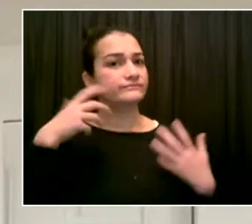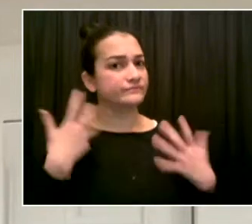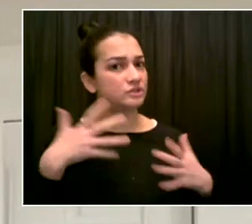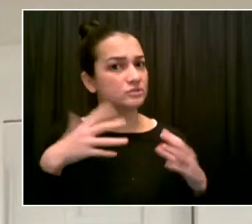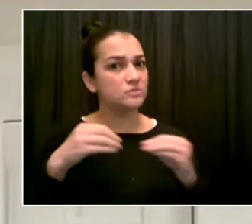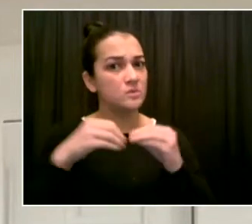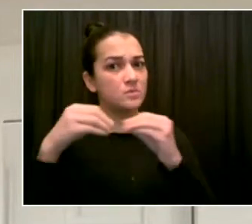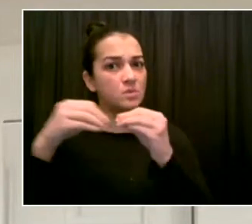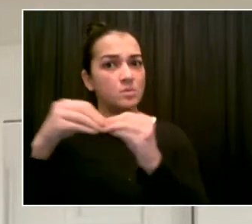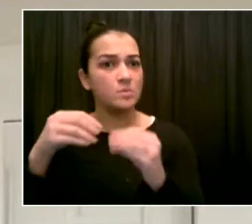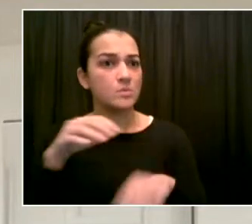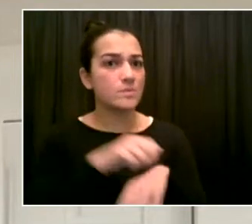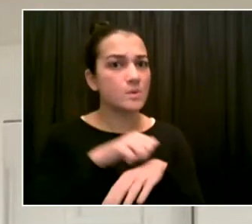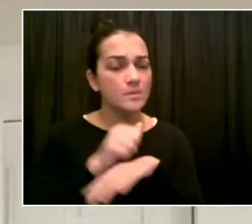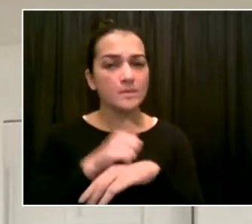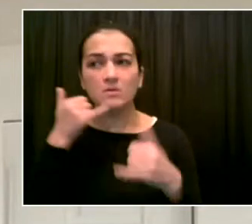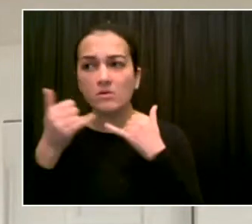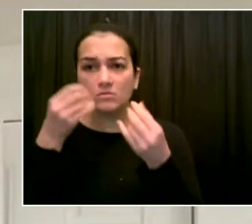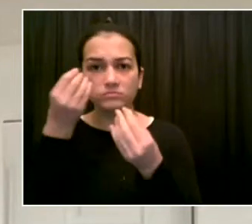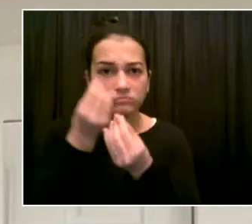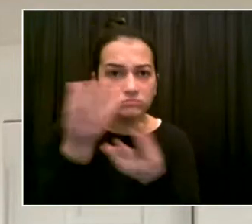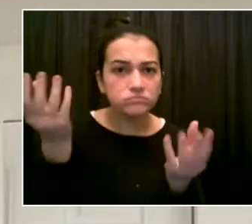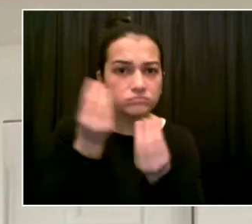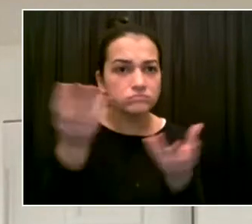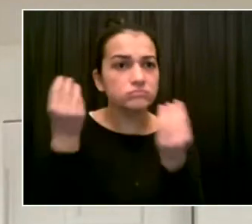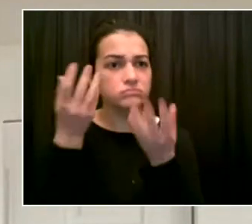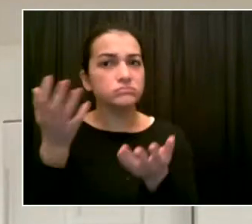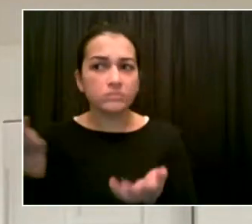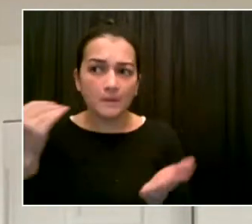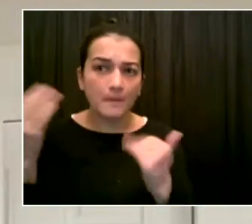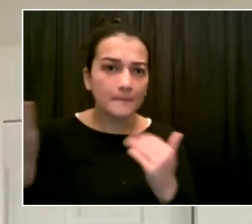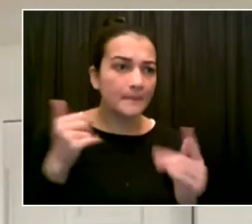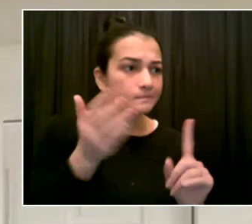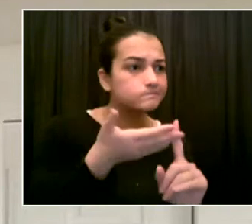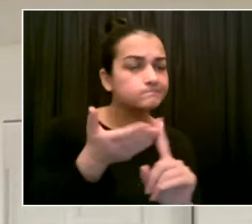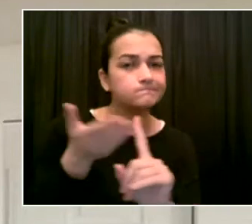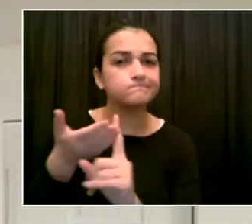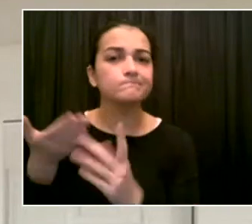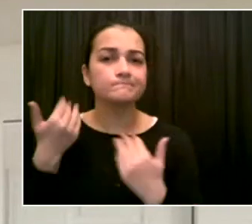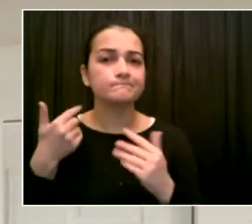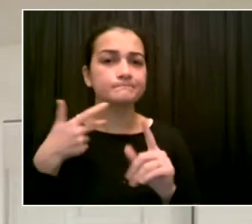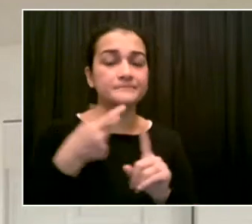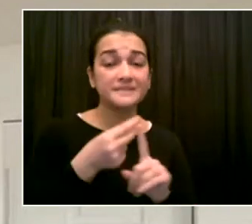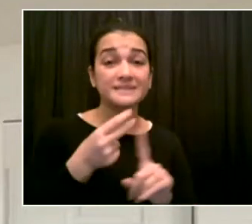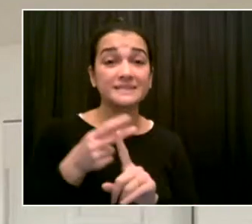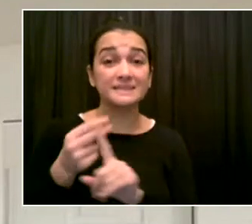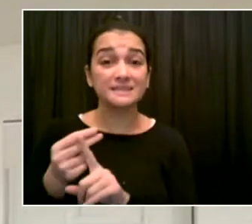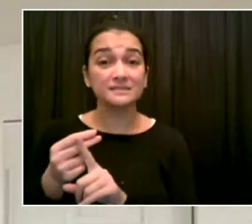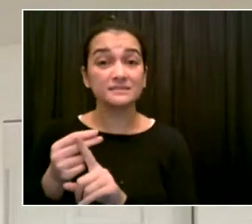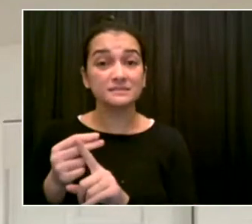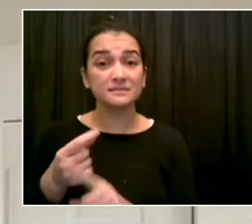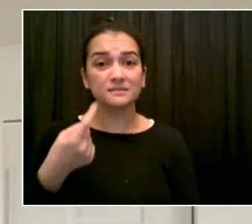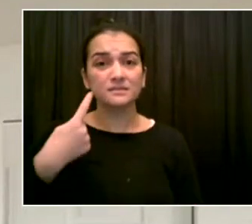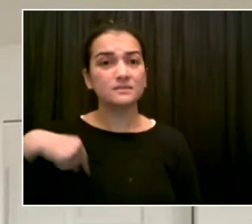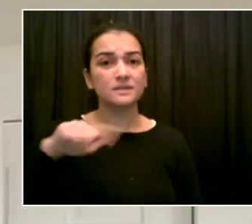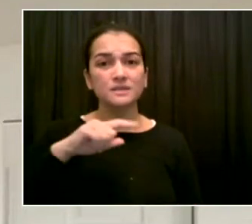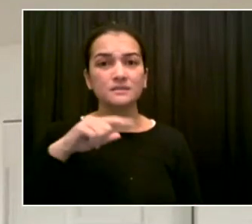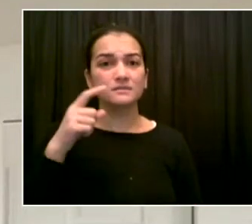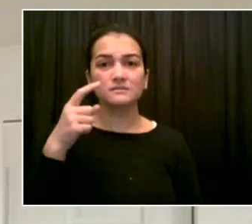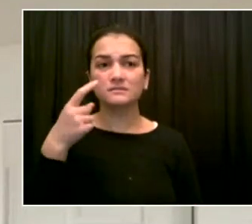VACCINE APPOINTMENTS FOR FAMILIES IN MY DISTRICT AND ACROSS THE CITY, CONNECTING OUR NEIGHBORS WITH VACCINE AND